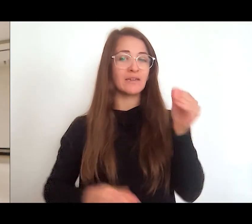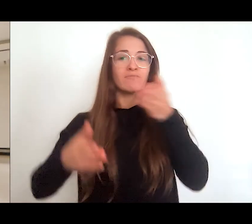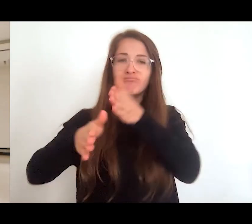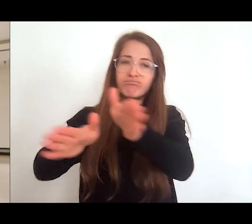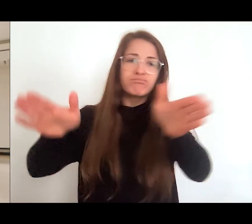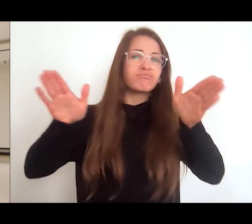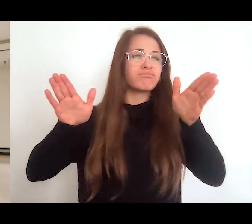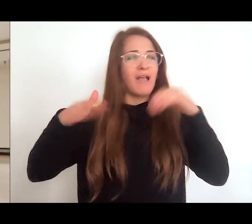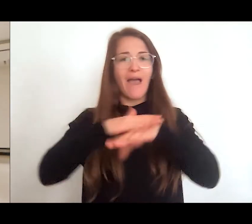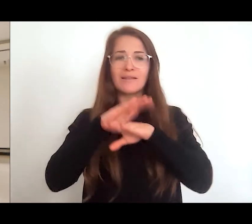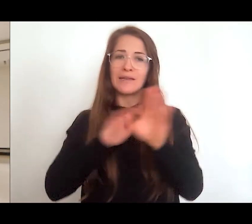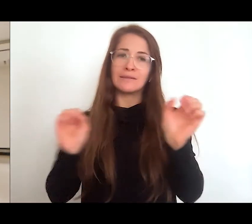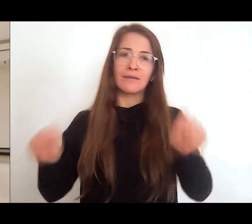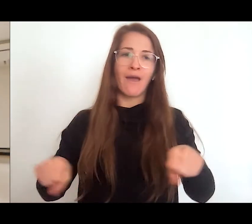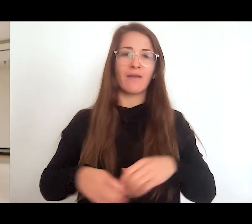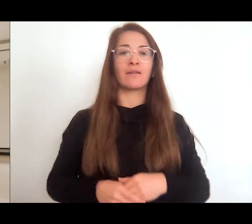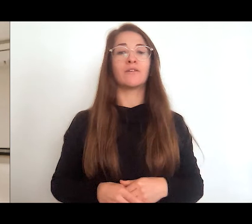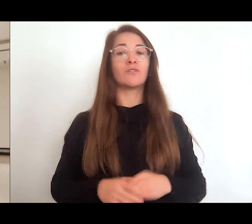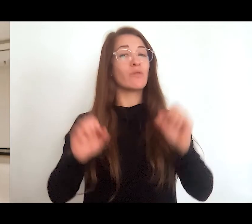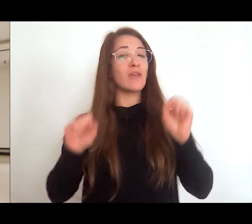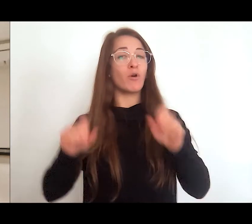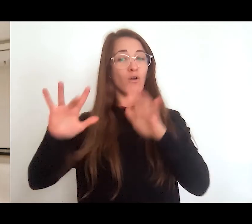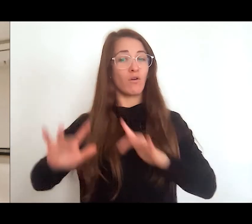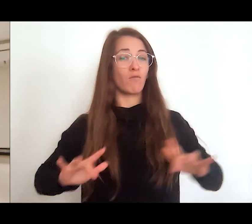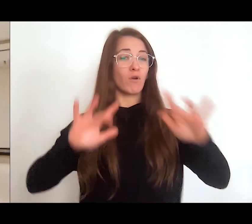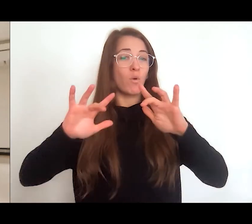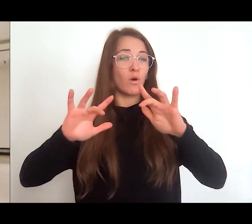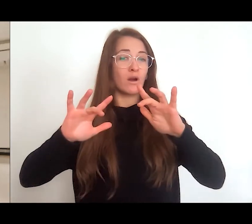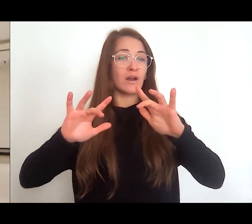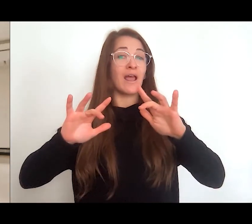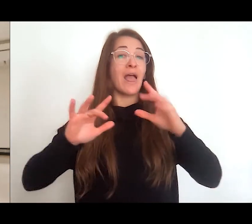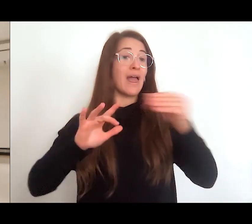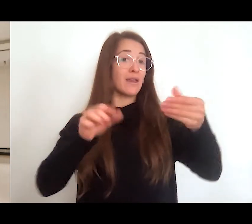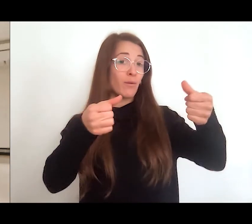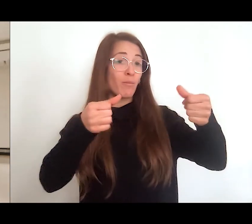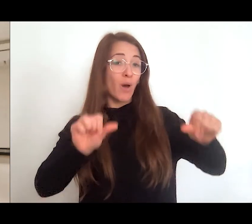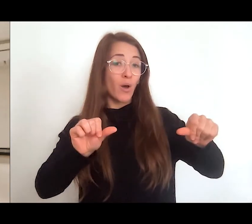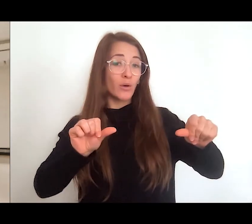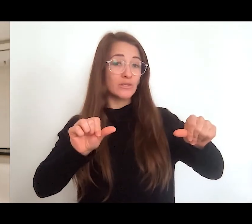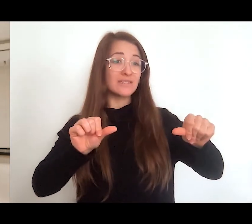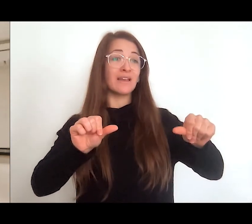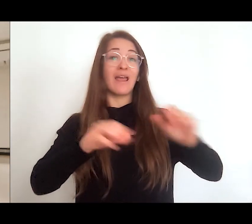SPECIFIC ISSUE AND HAVE IT WIDESPREAD. SO BEING ABLE TO RECORD AND THEN